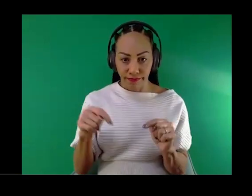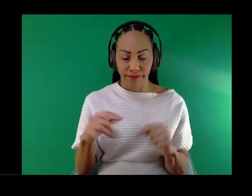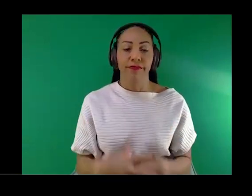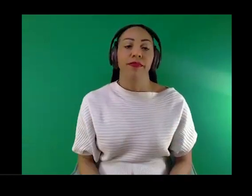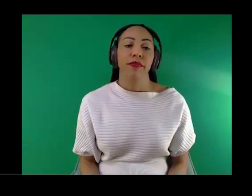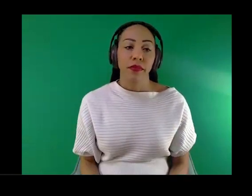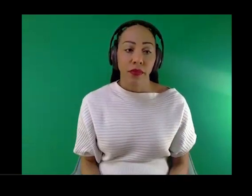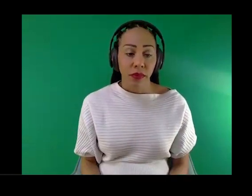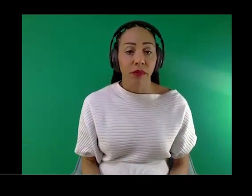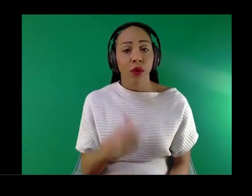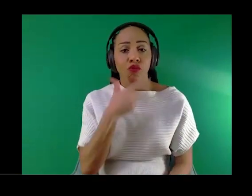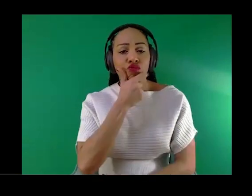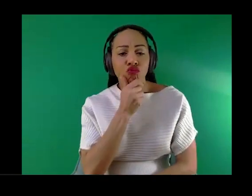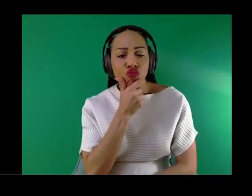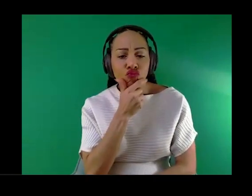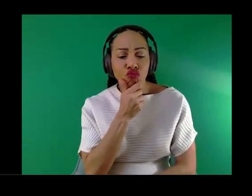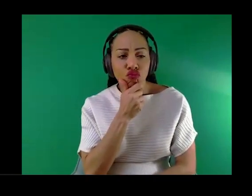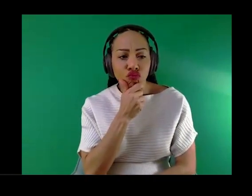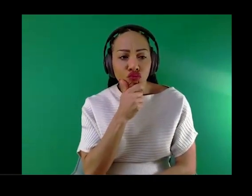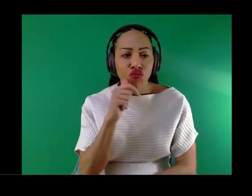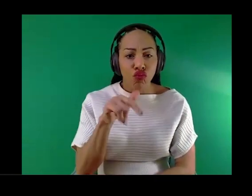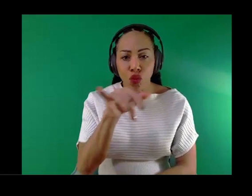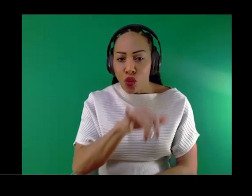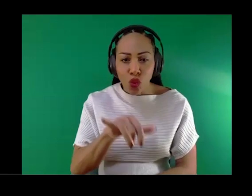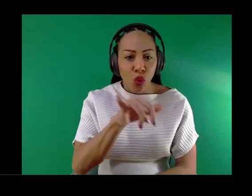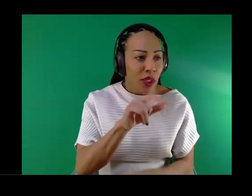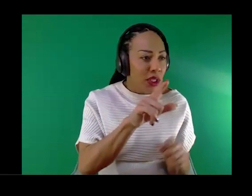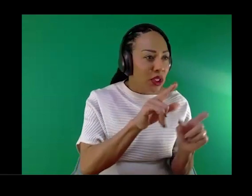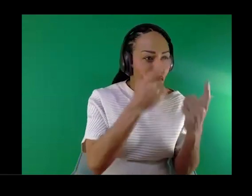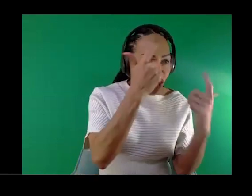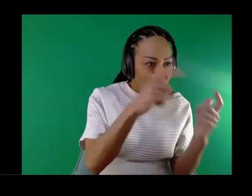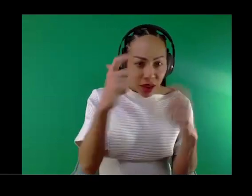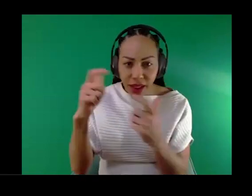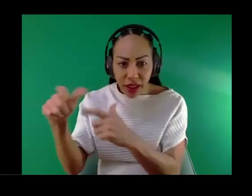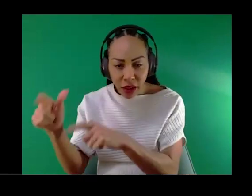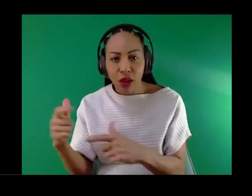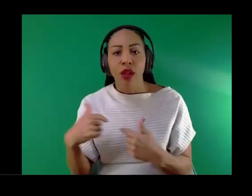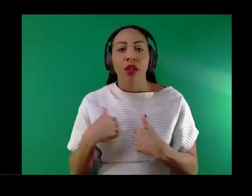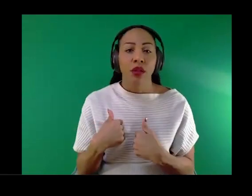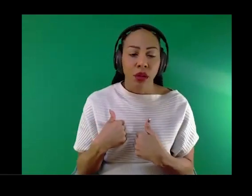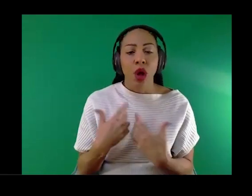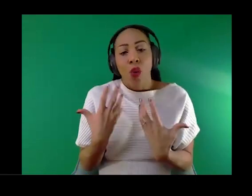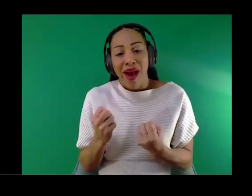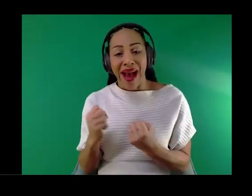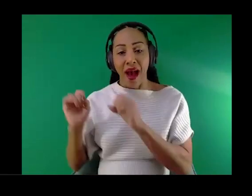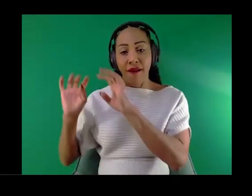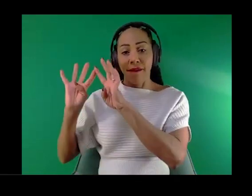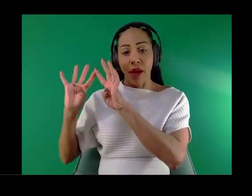residencies we will be inviting a selection pan panel of an impartial jury from Arts Council